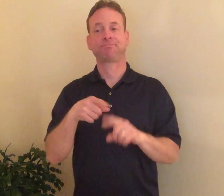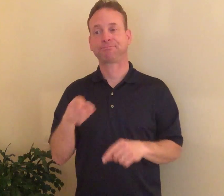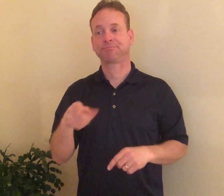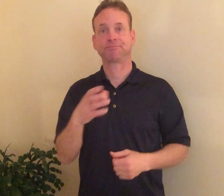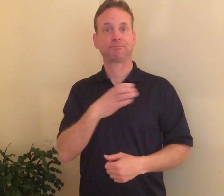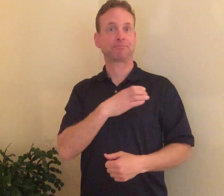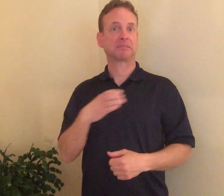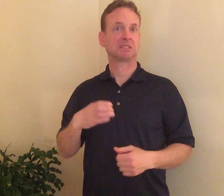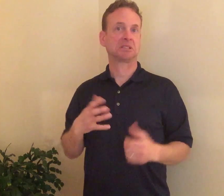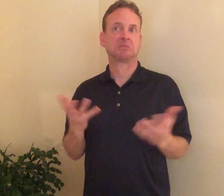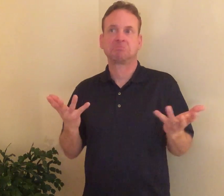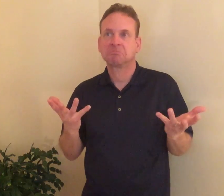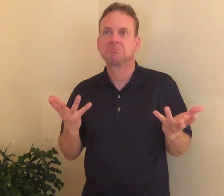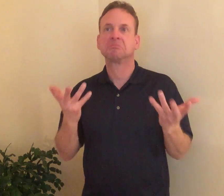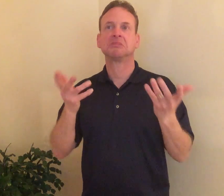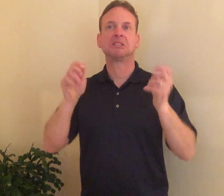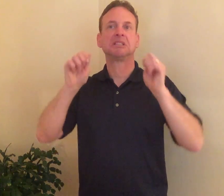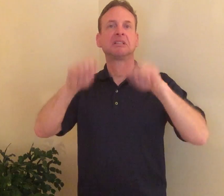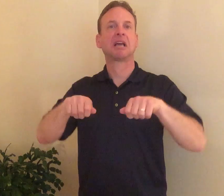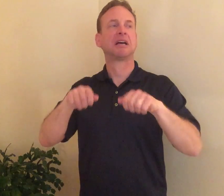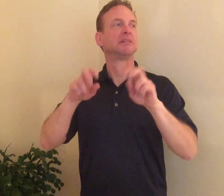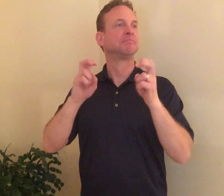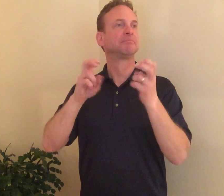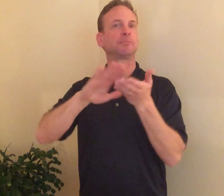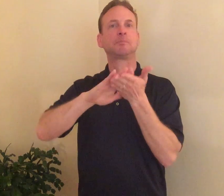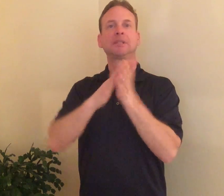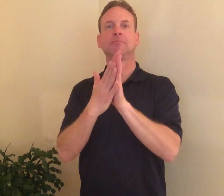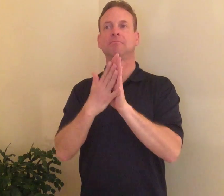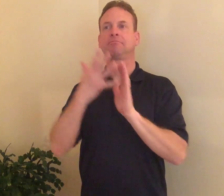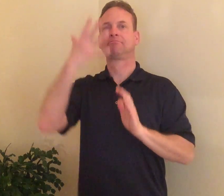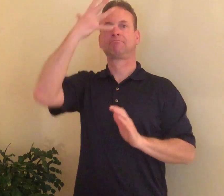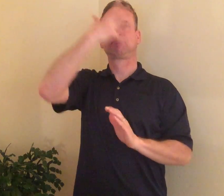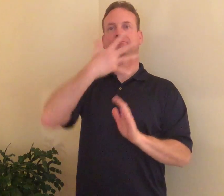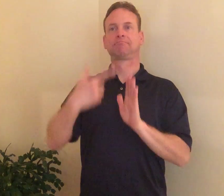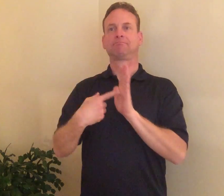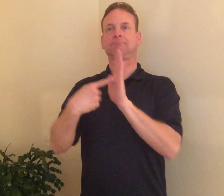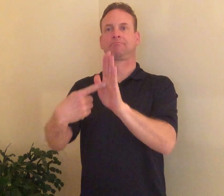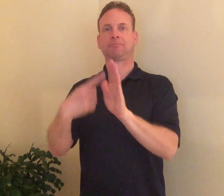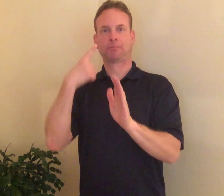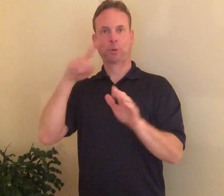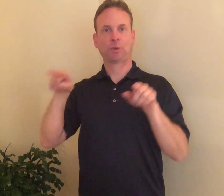In addition, the committee could become the face of interpreter issues for both NAD and